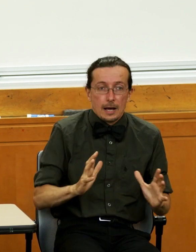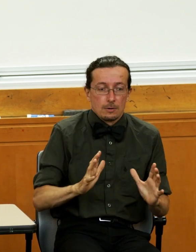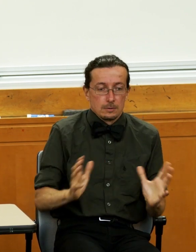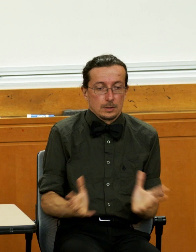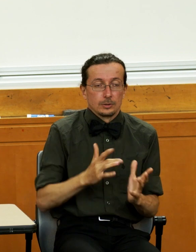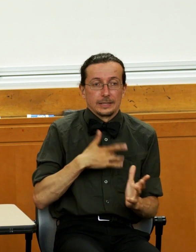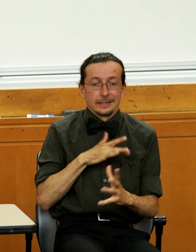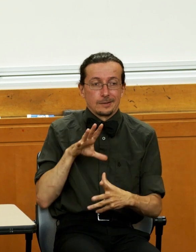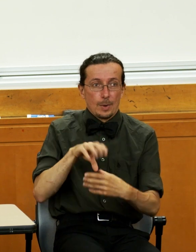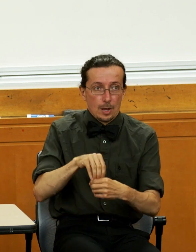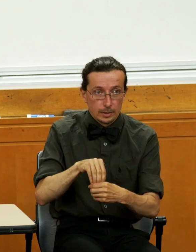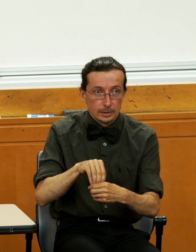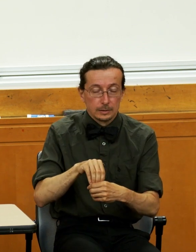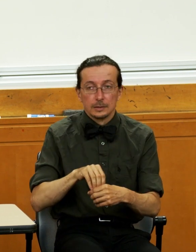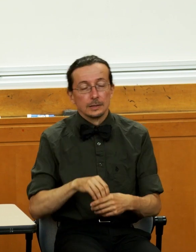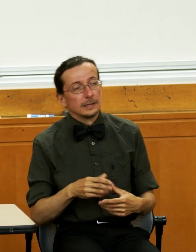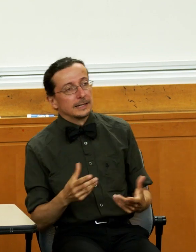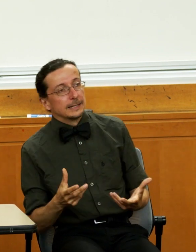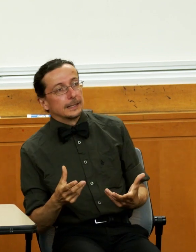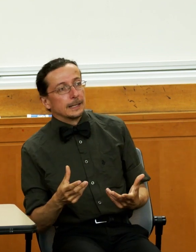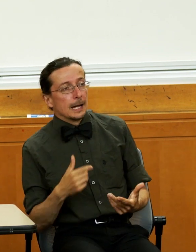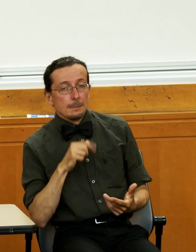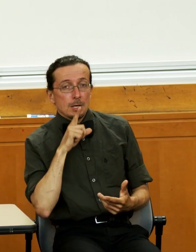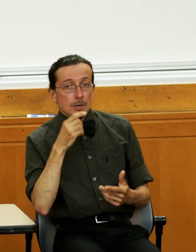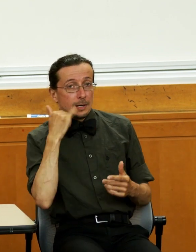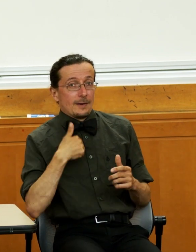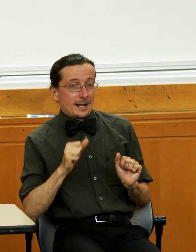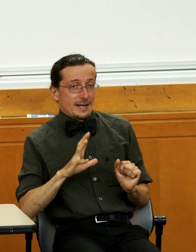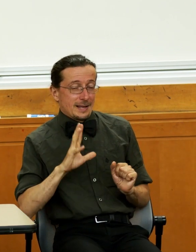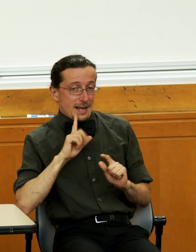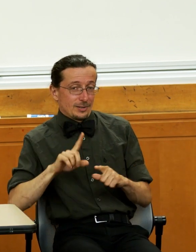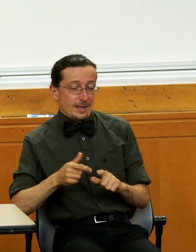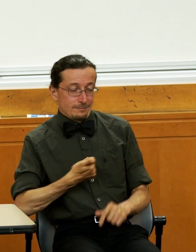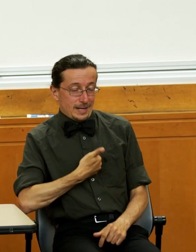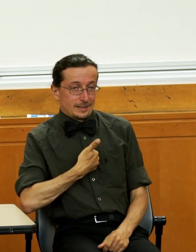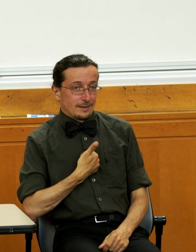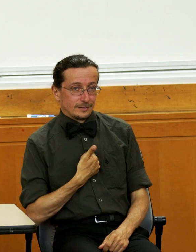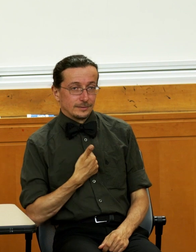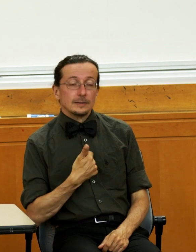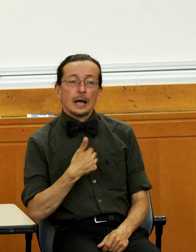I mean, I don't know that I can speak to that personally. I really do think that belonging is